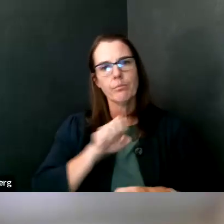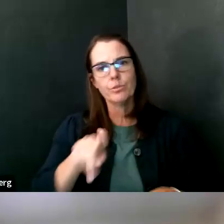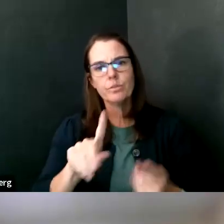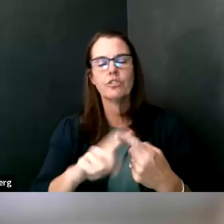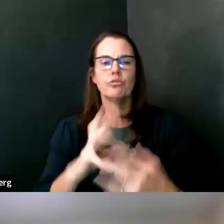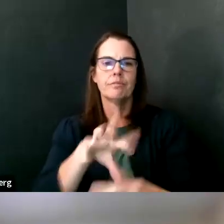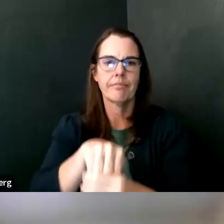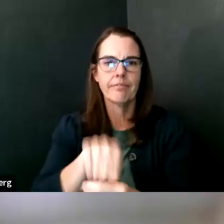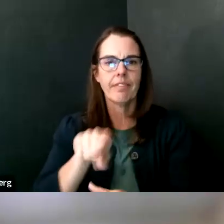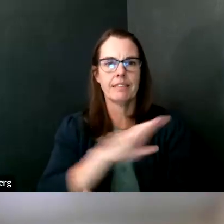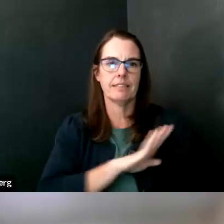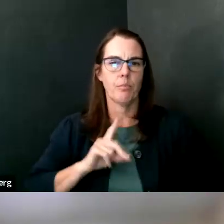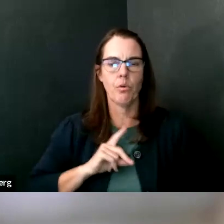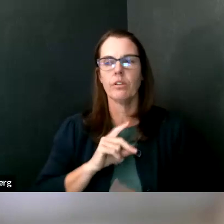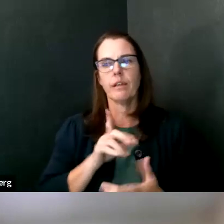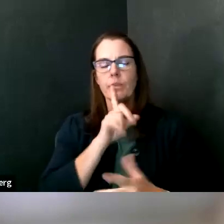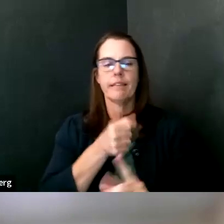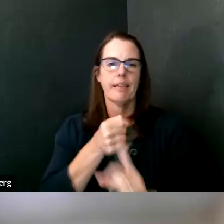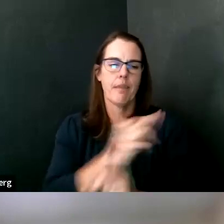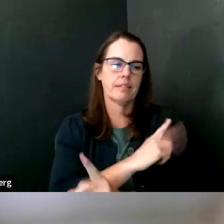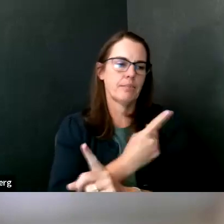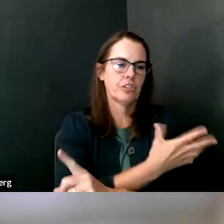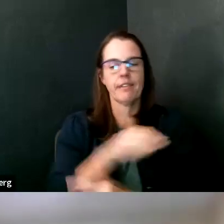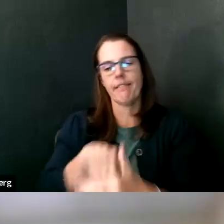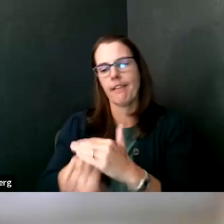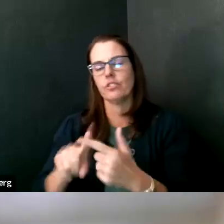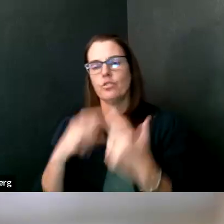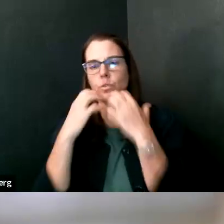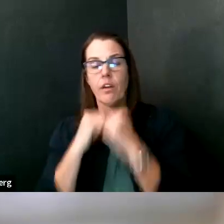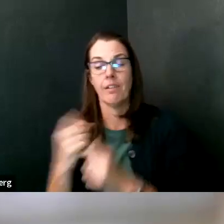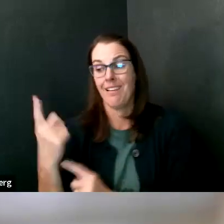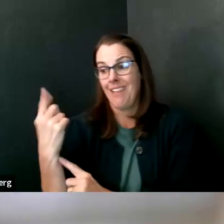impacts patients and their access to care. Last year, the coalition raised concerns early about